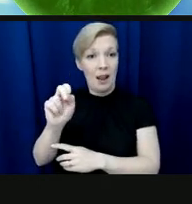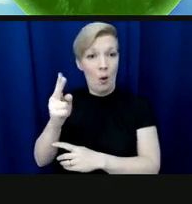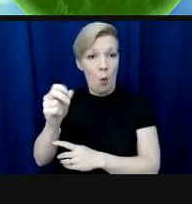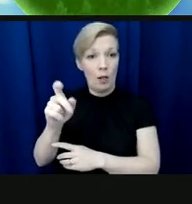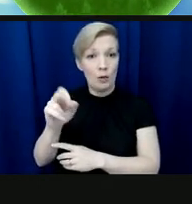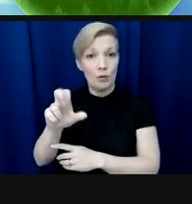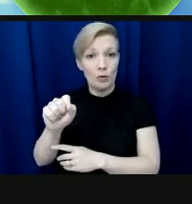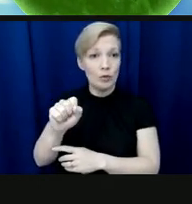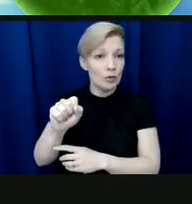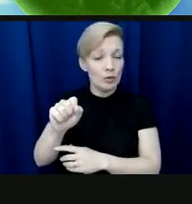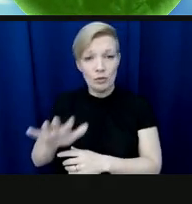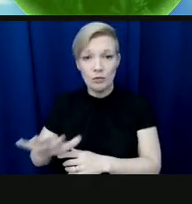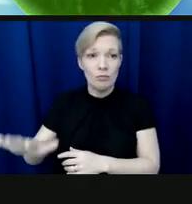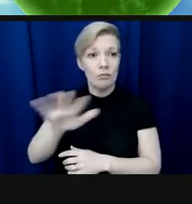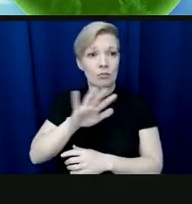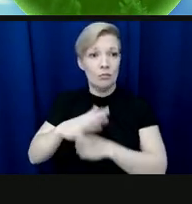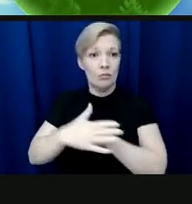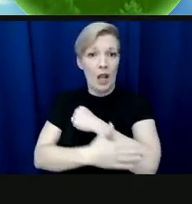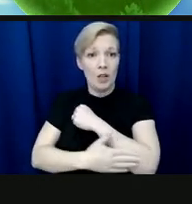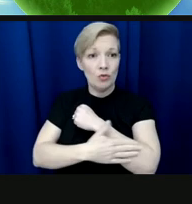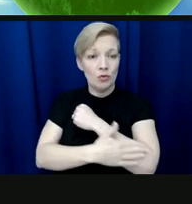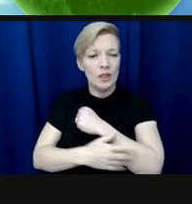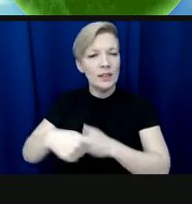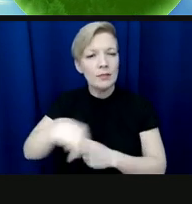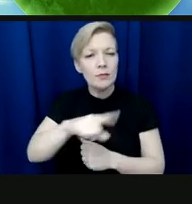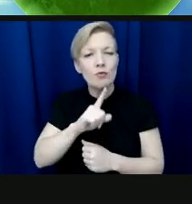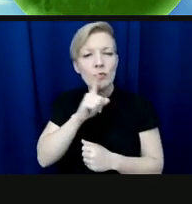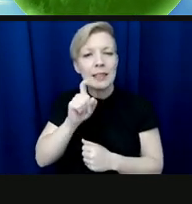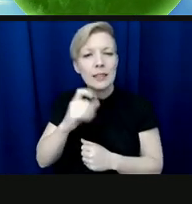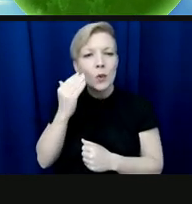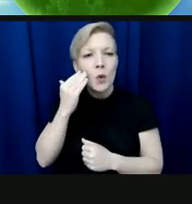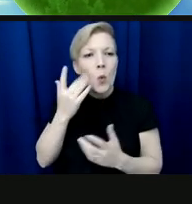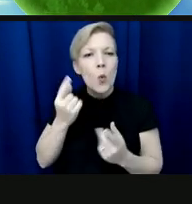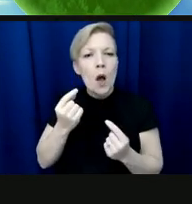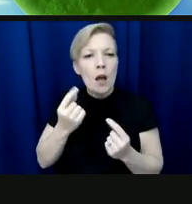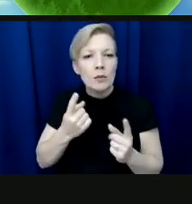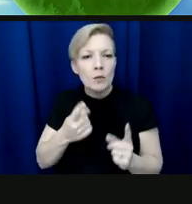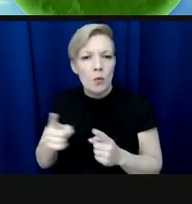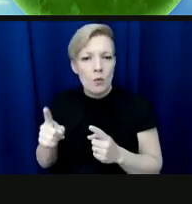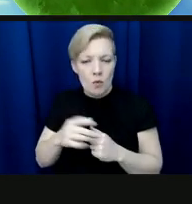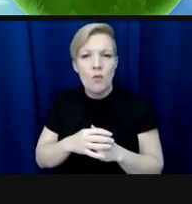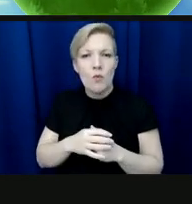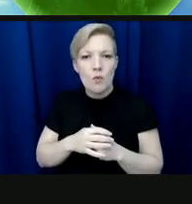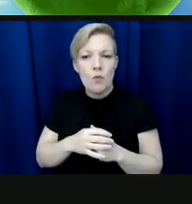I think really need to know what's going on. And part of it is about information.